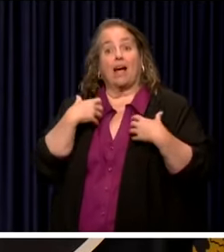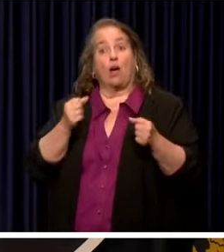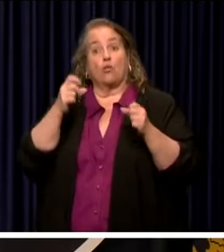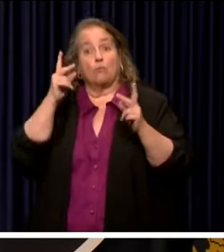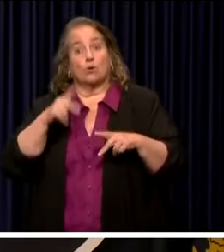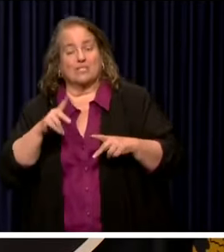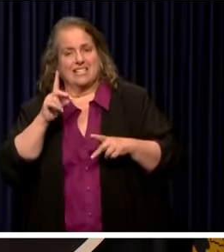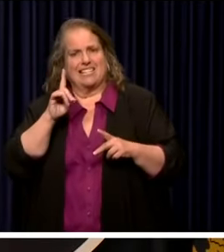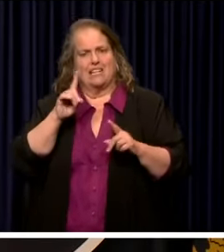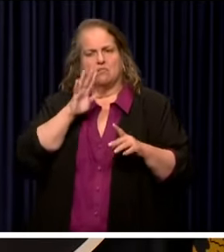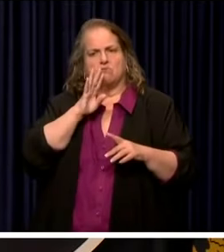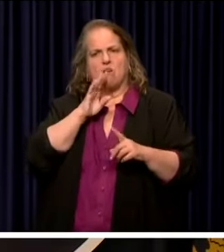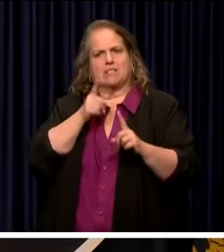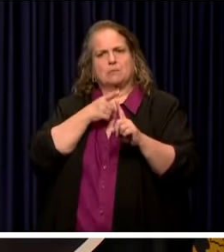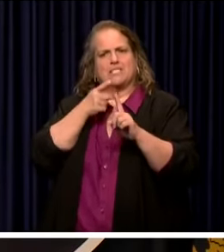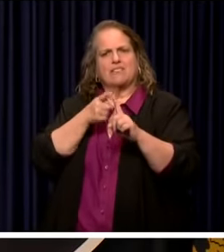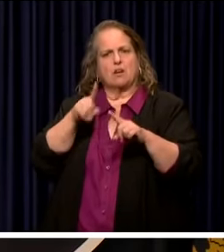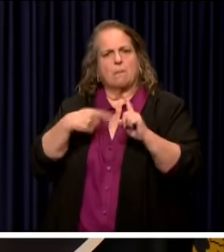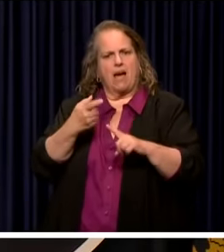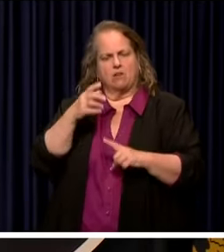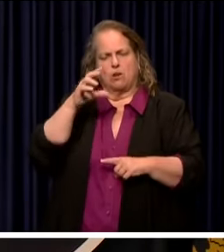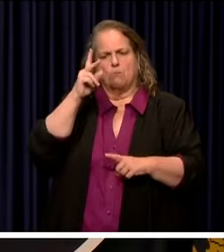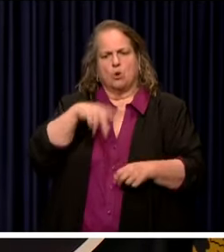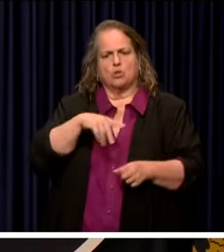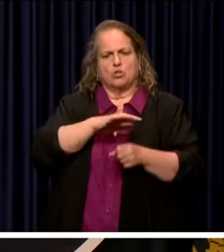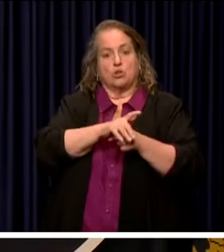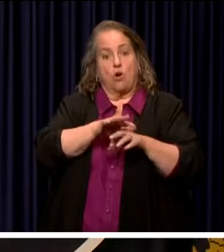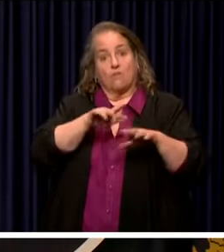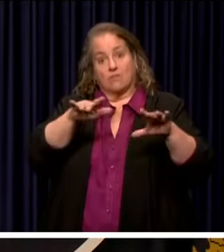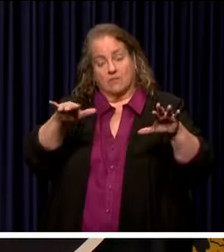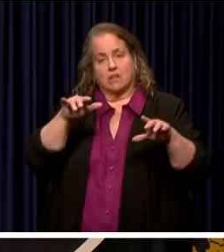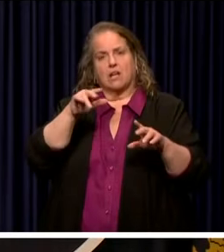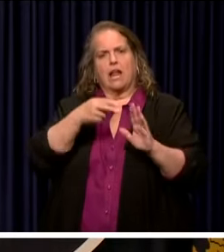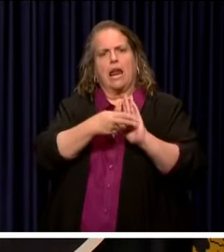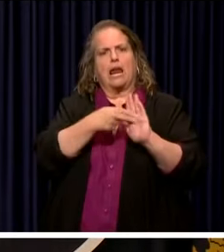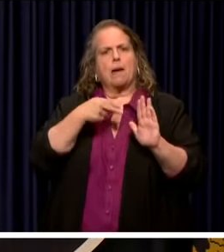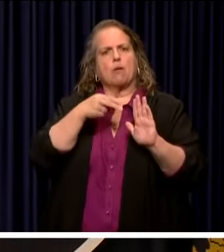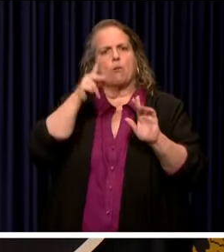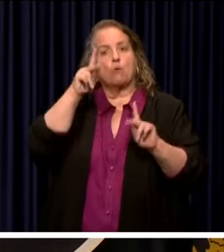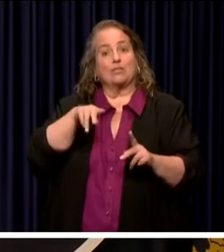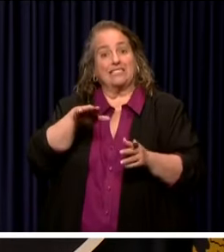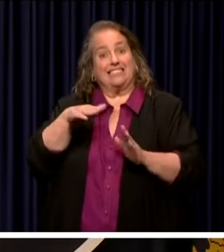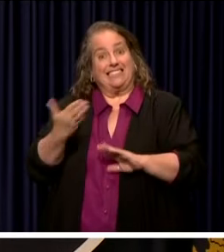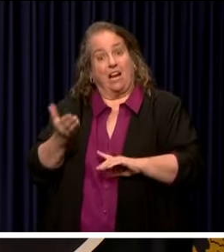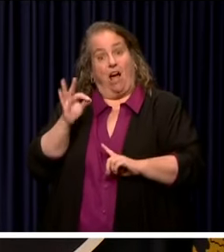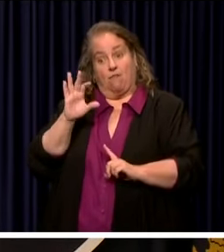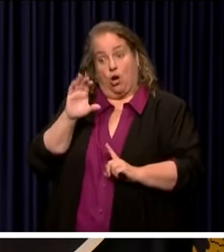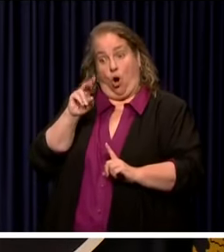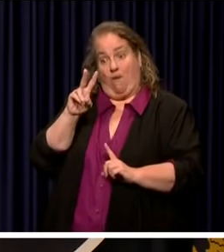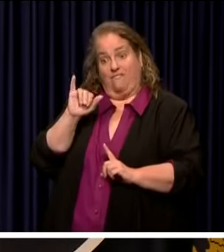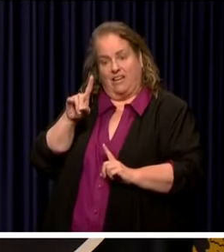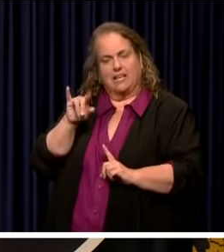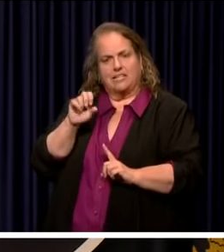PEOPLE MAY THINK IT'S SIMPLISTIC. I JUST THINK IT'S THE RIGHT THING TO DO. IT'S HOW WE FIGHT THIS DISEASE